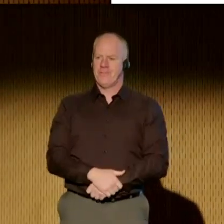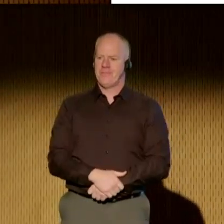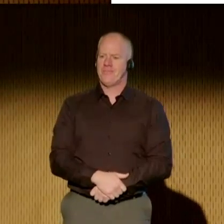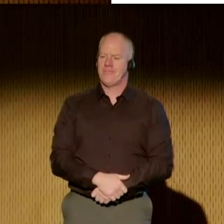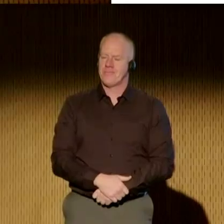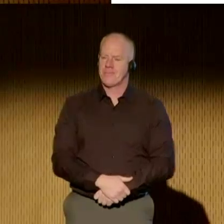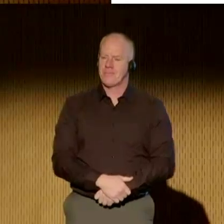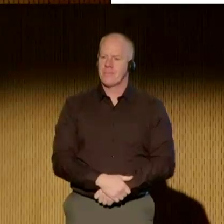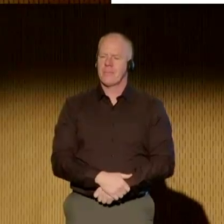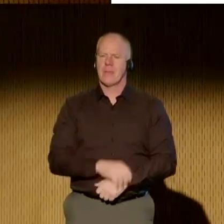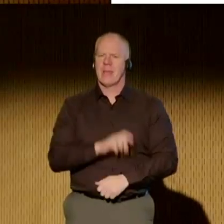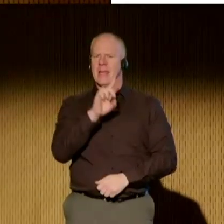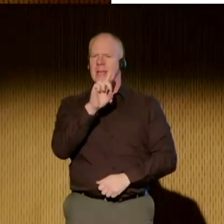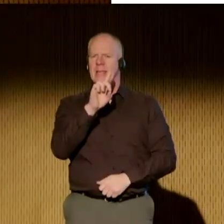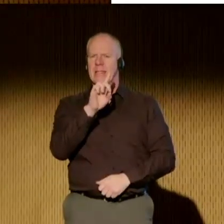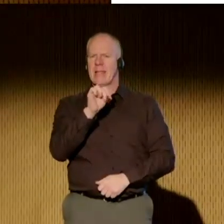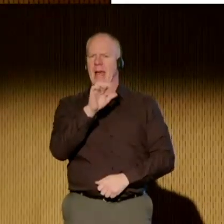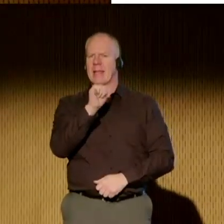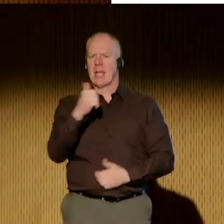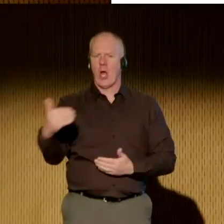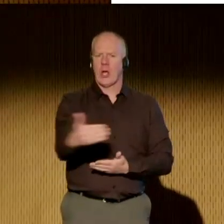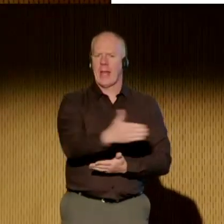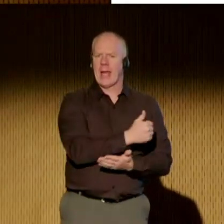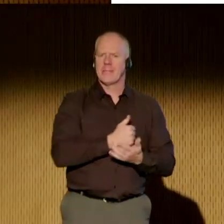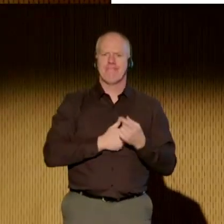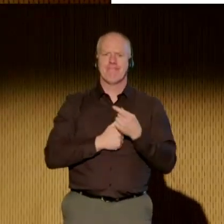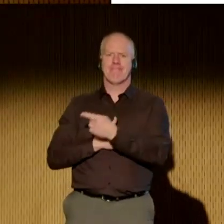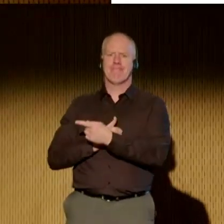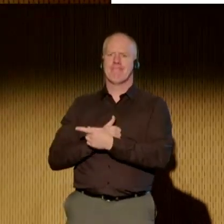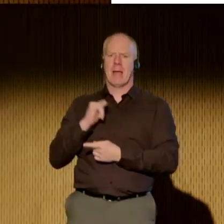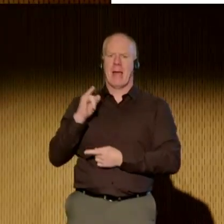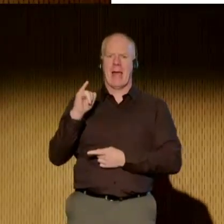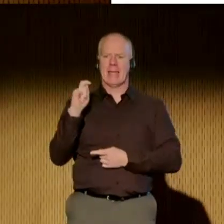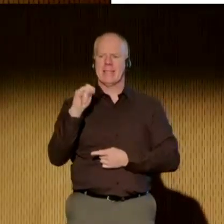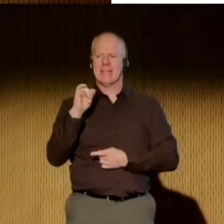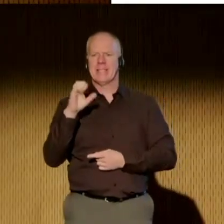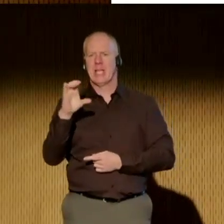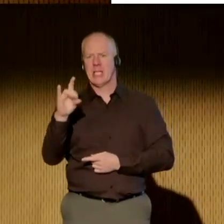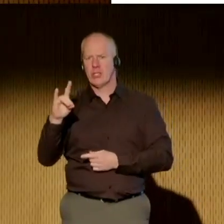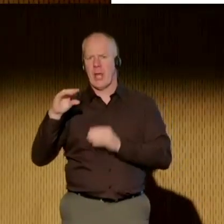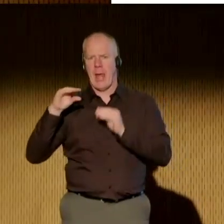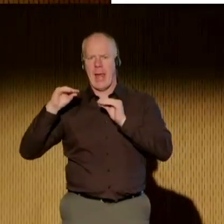For our data collection, so the i-teach lab is an innovative educational research project which